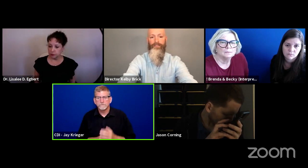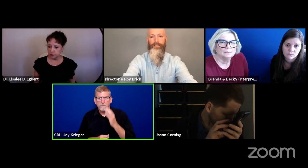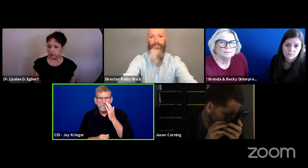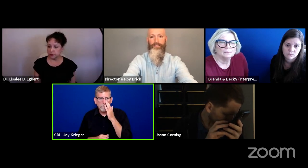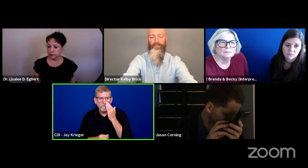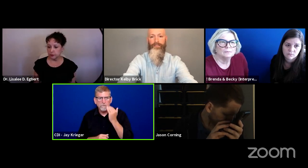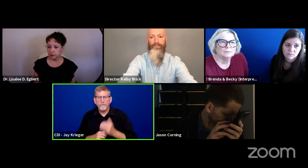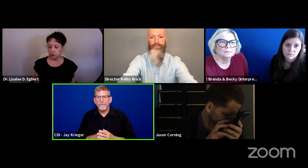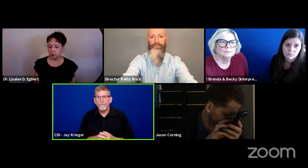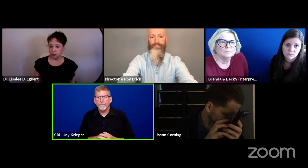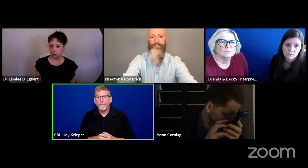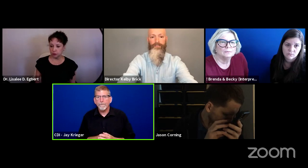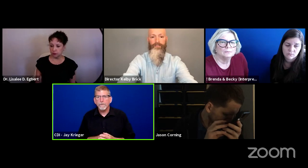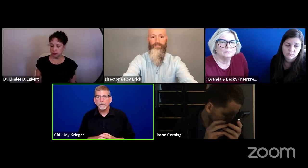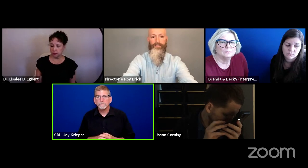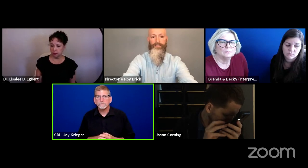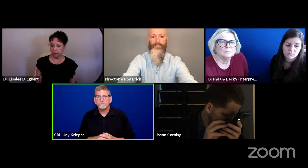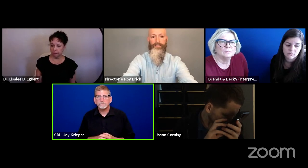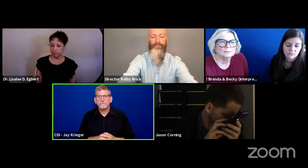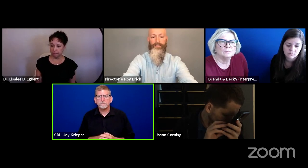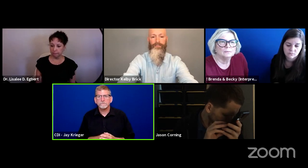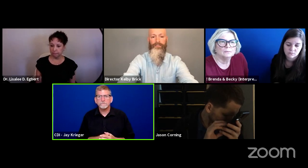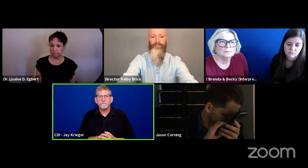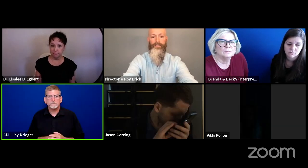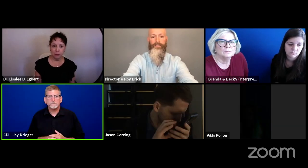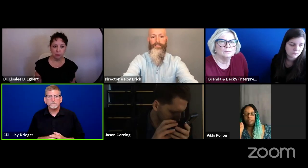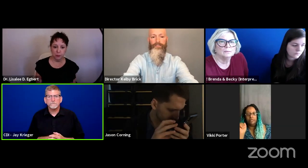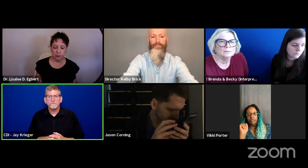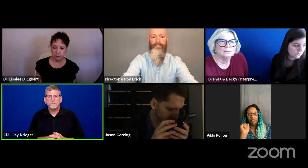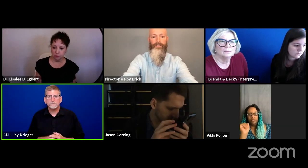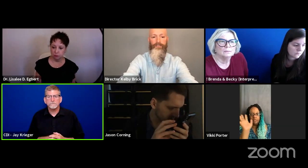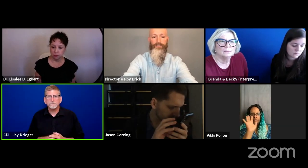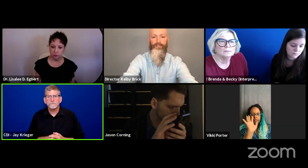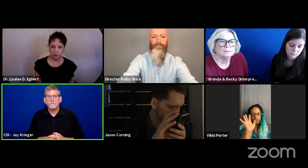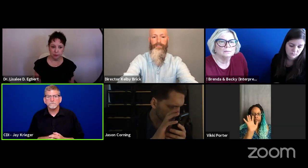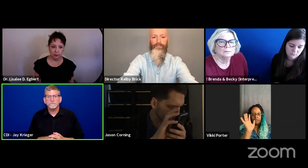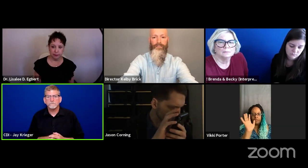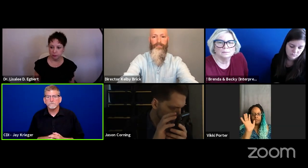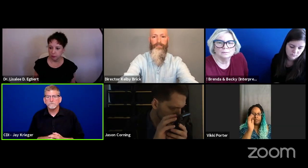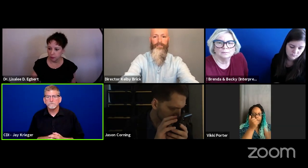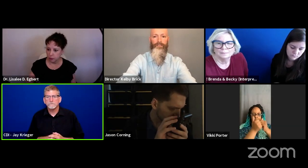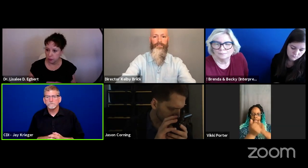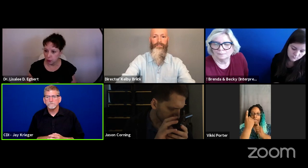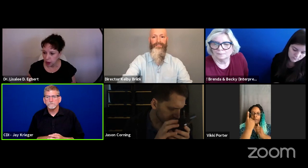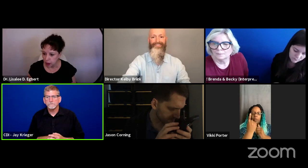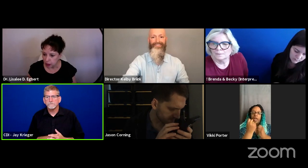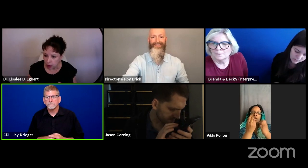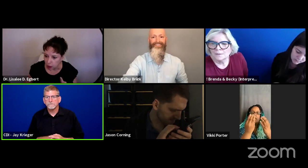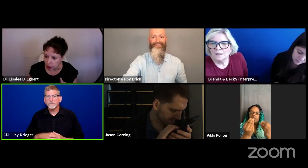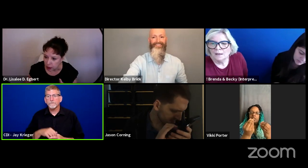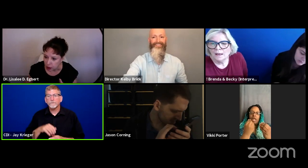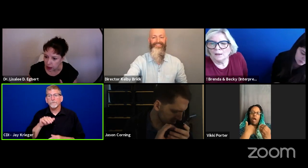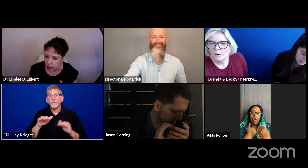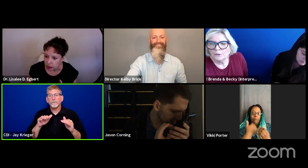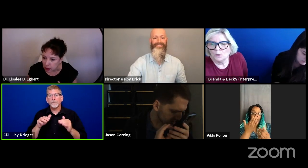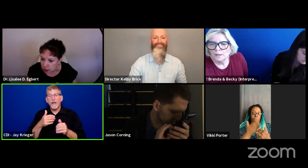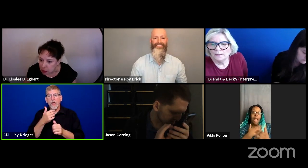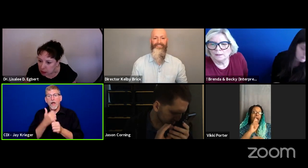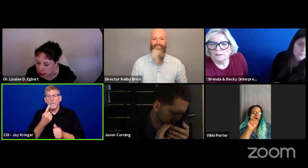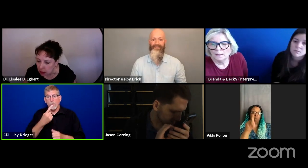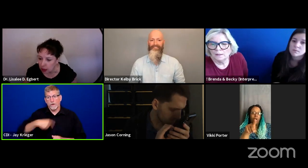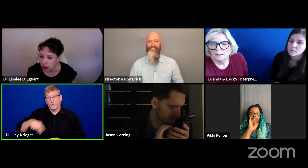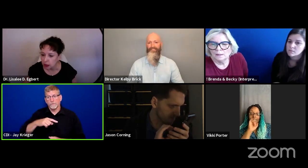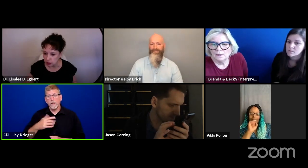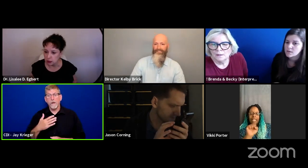Hello, everyone.